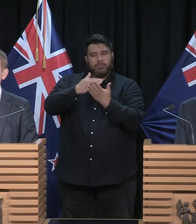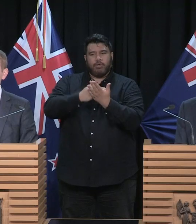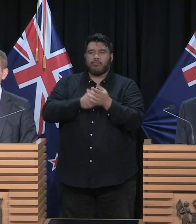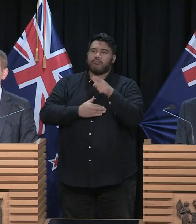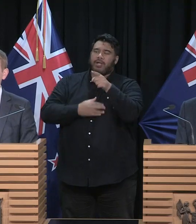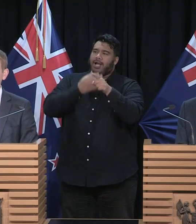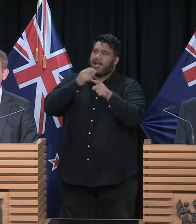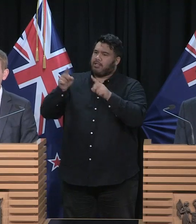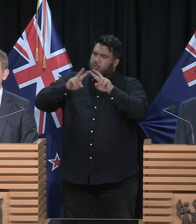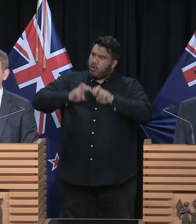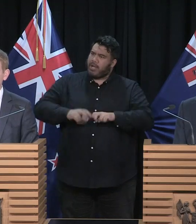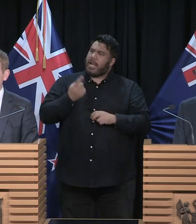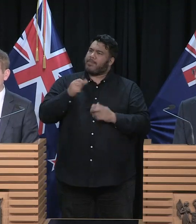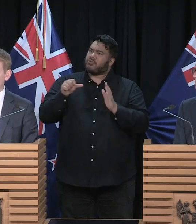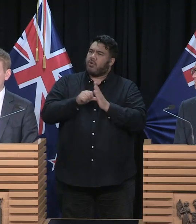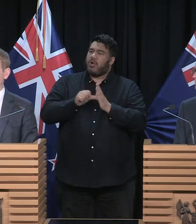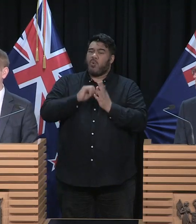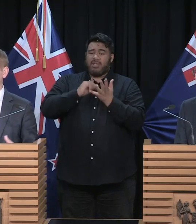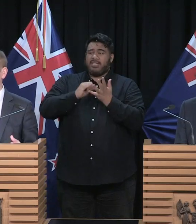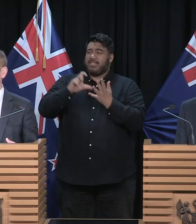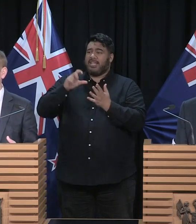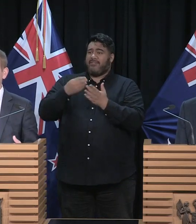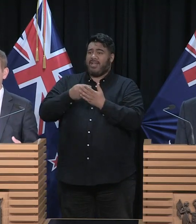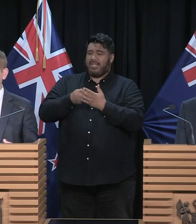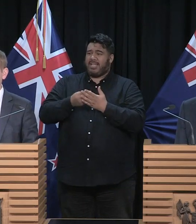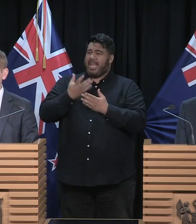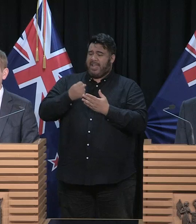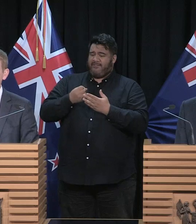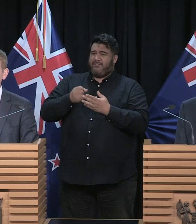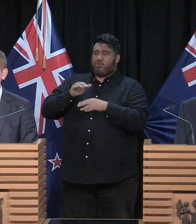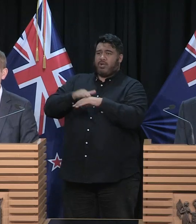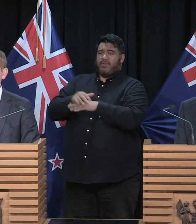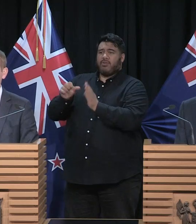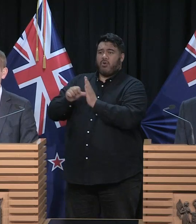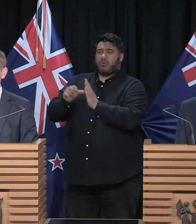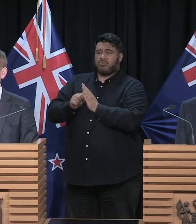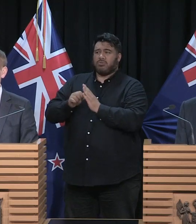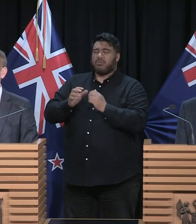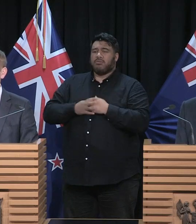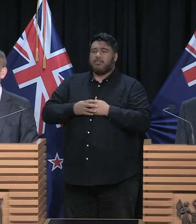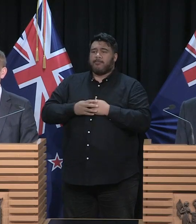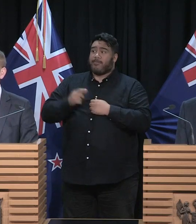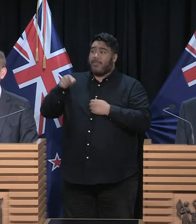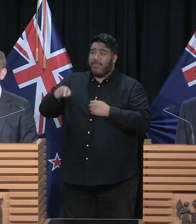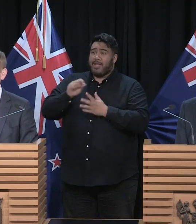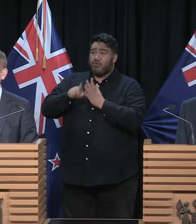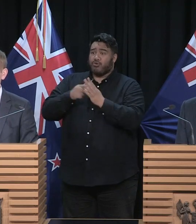factual record of what had happened. How much did the inquiry cost? It's funded by the State Services Commission from